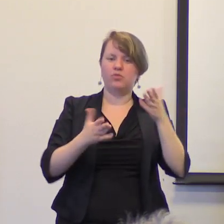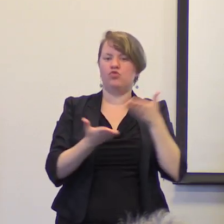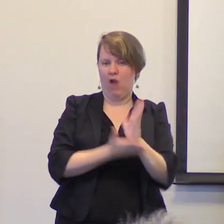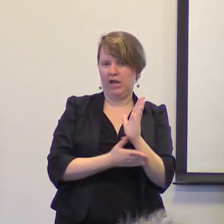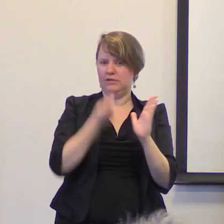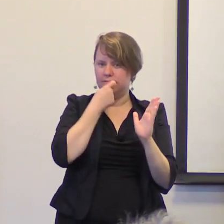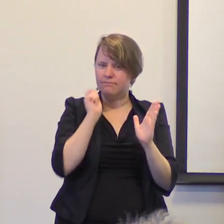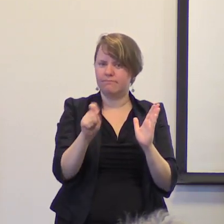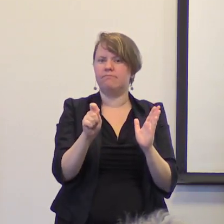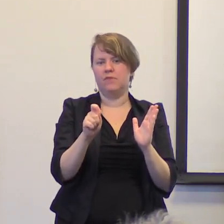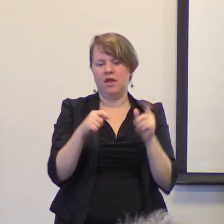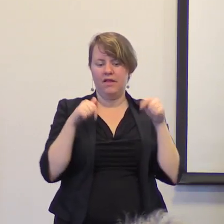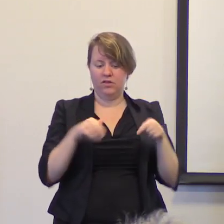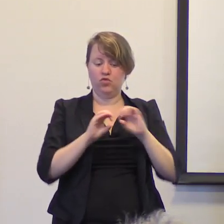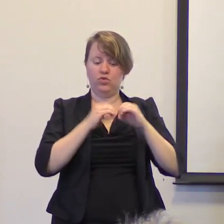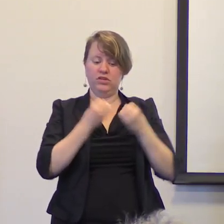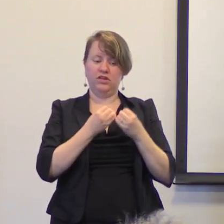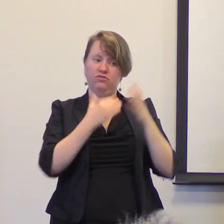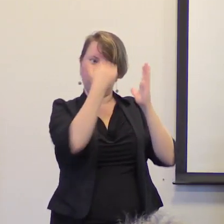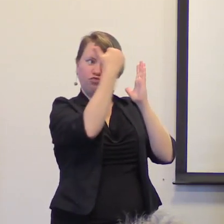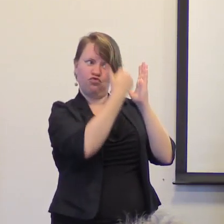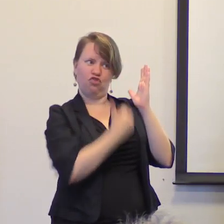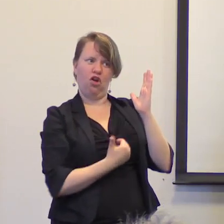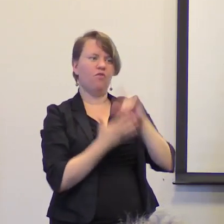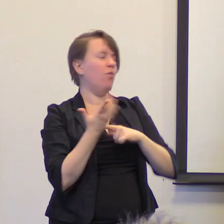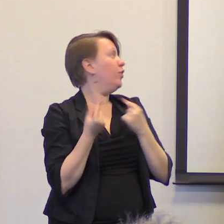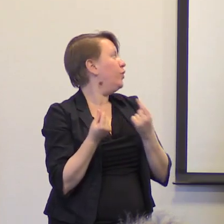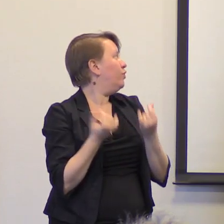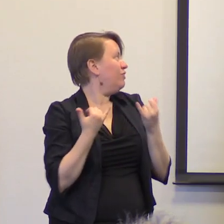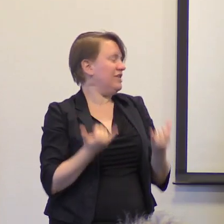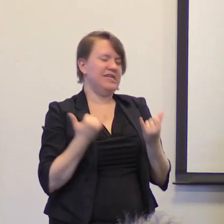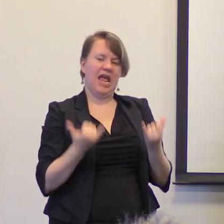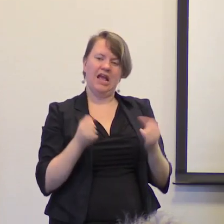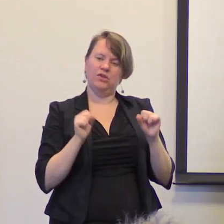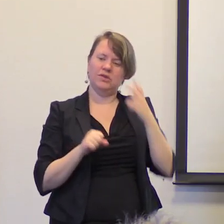So this is sort of an organizational chart of what we do today, and you can see that